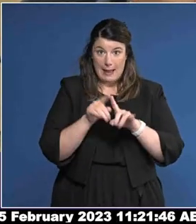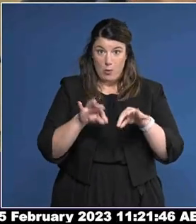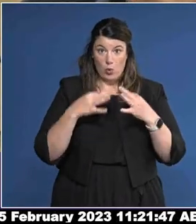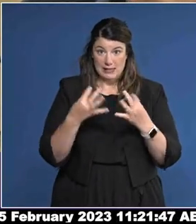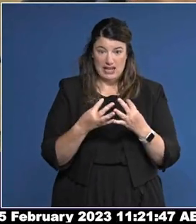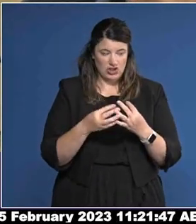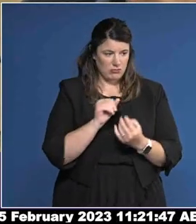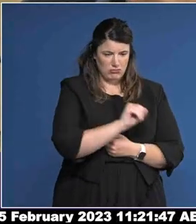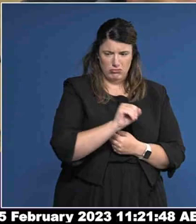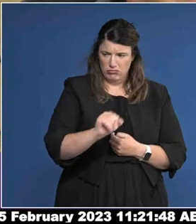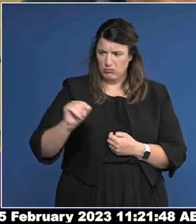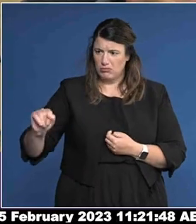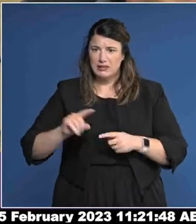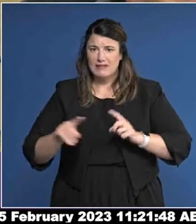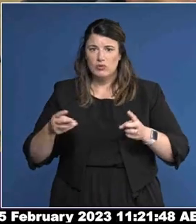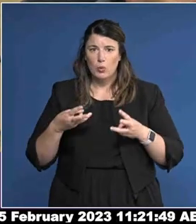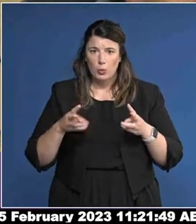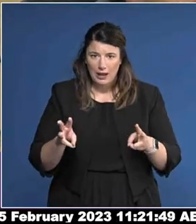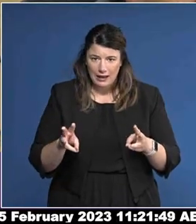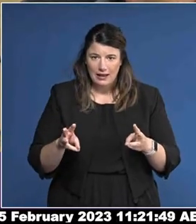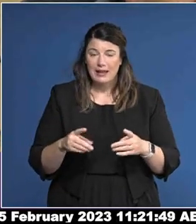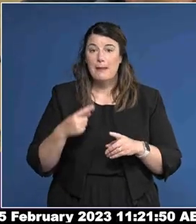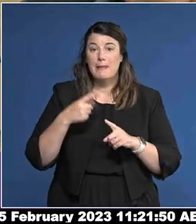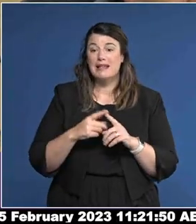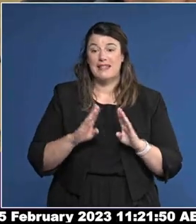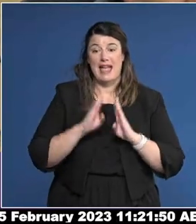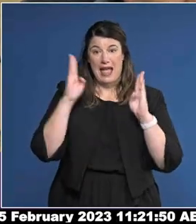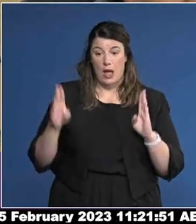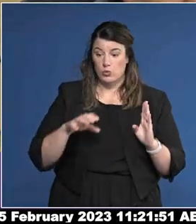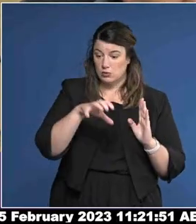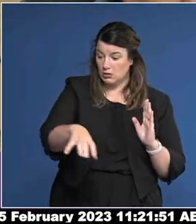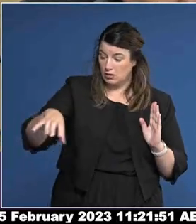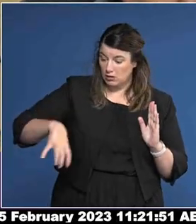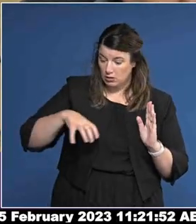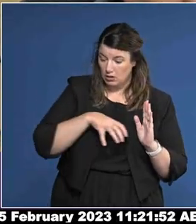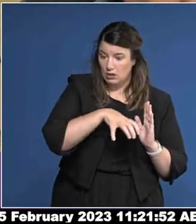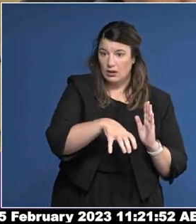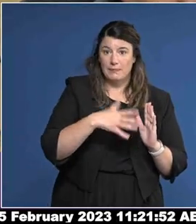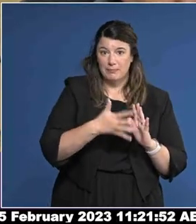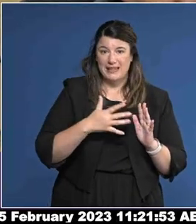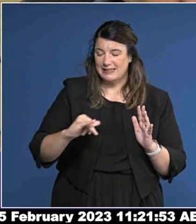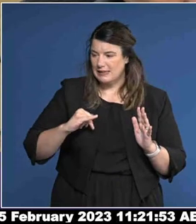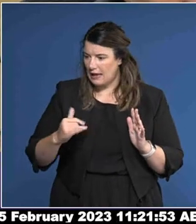and often the physical layout of the home might prevent staff being able to maintain